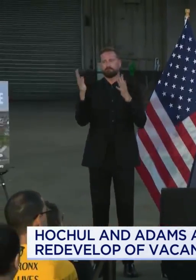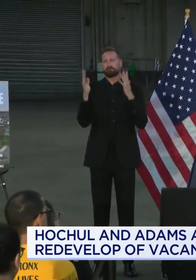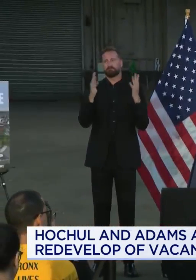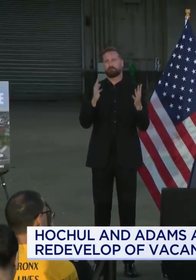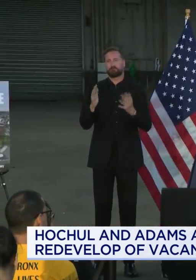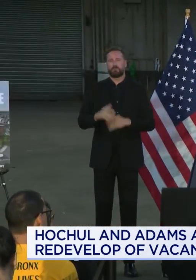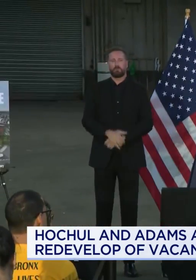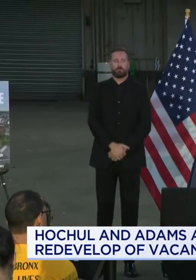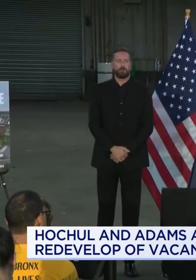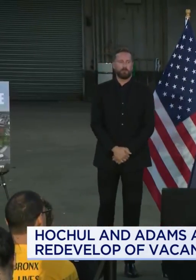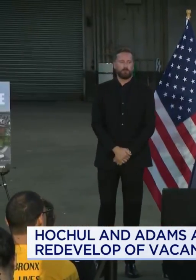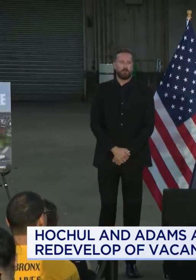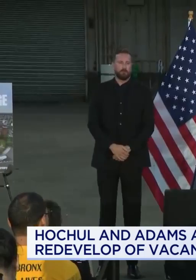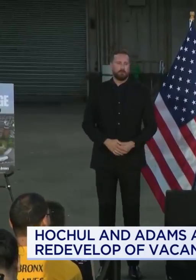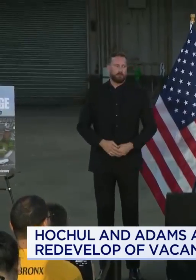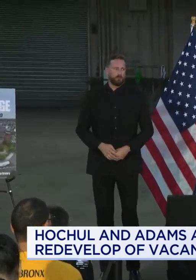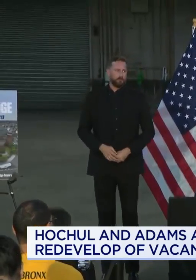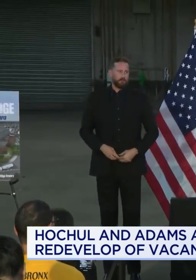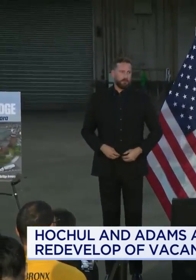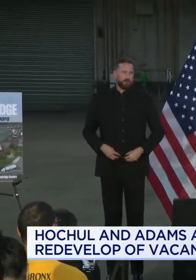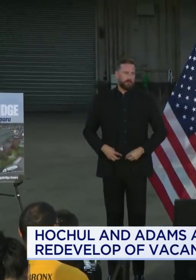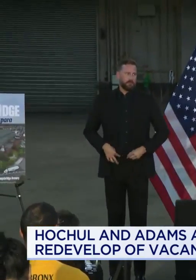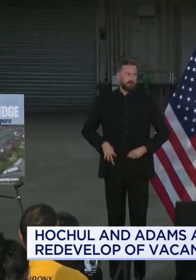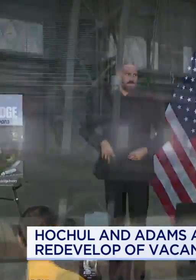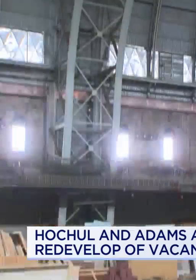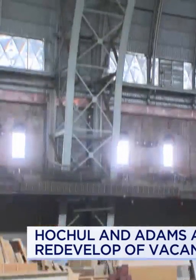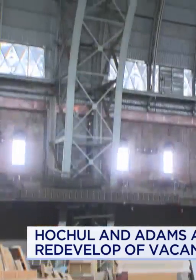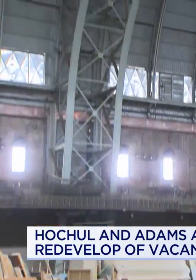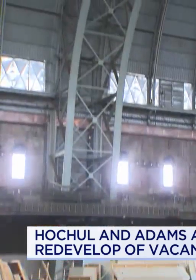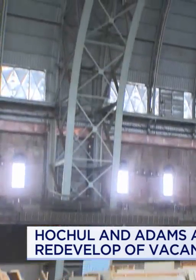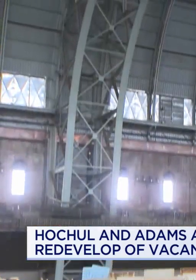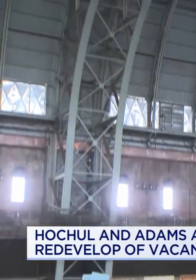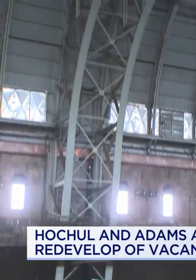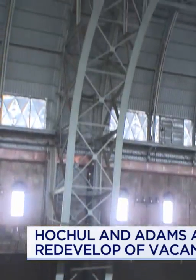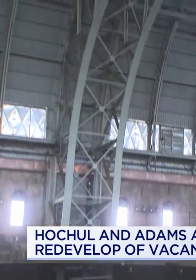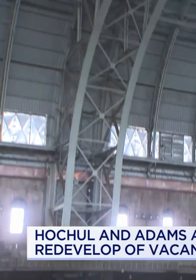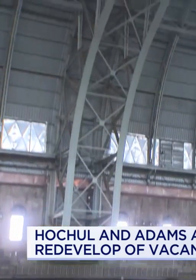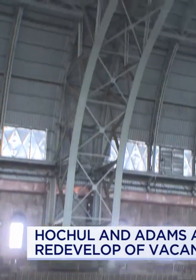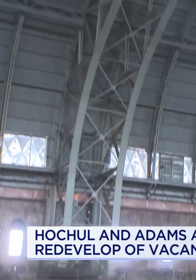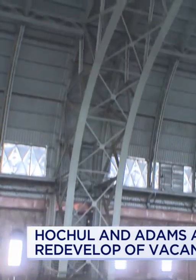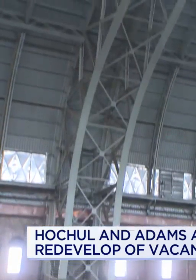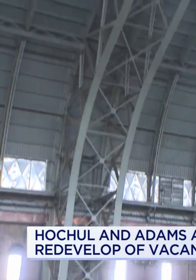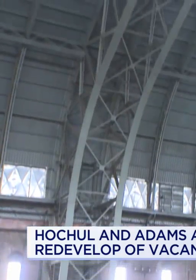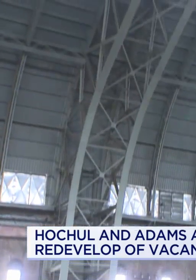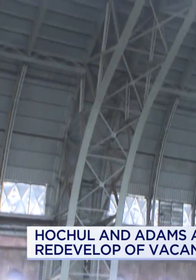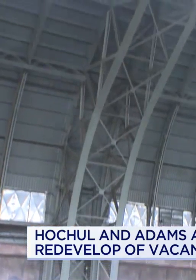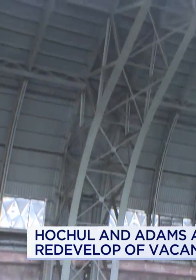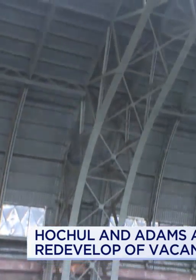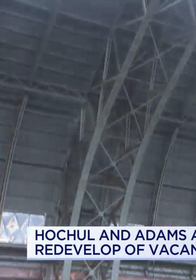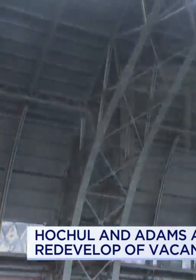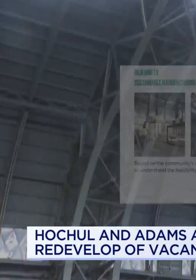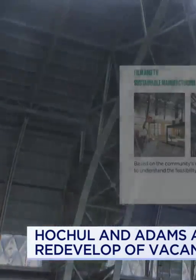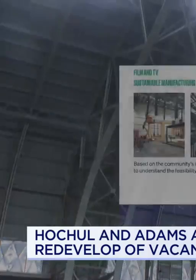truly an exciting time. A 200 million dollar investment will now bring new life to this century old Armory. The funding was announced by